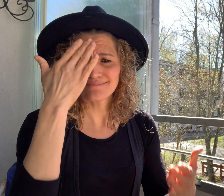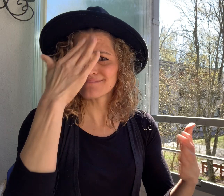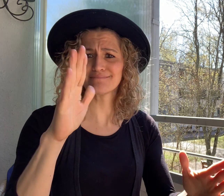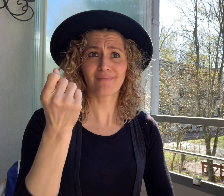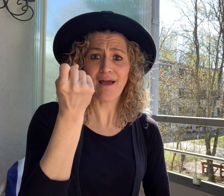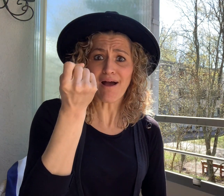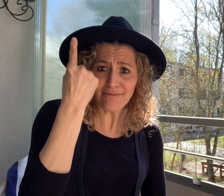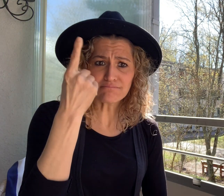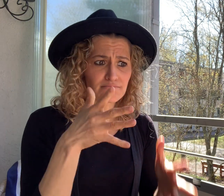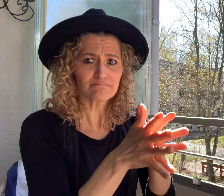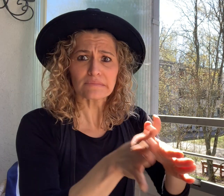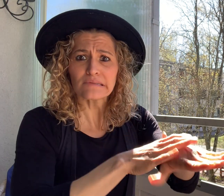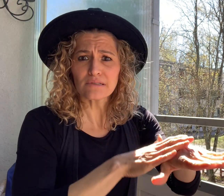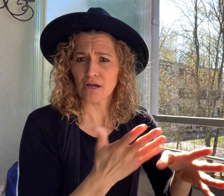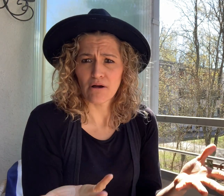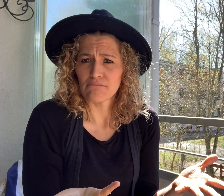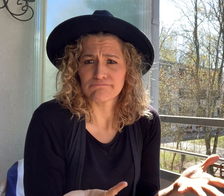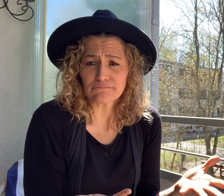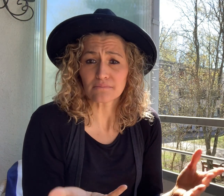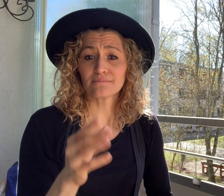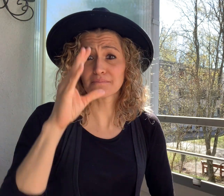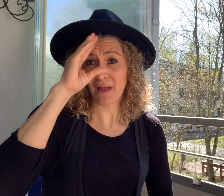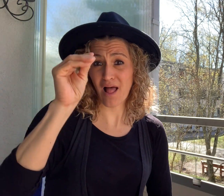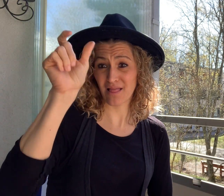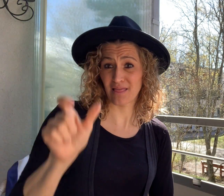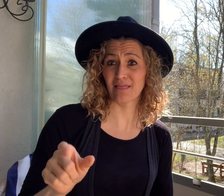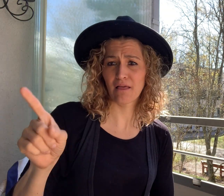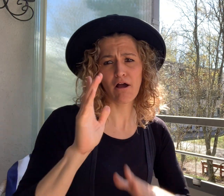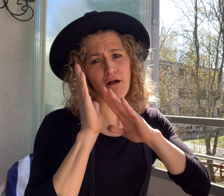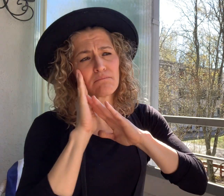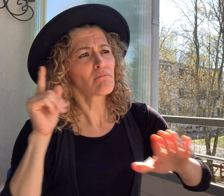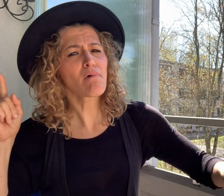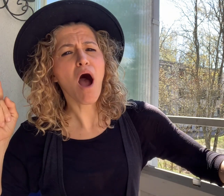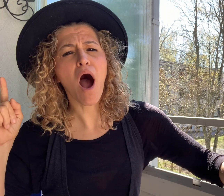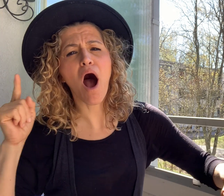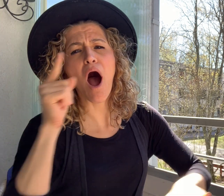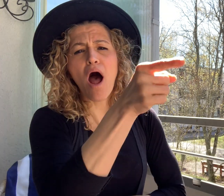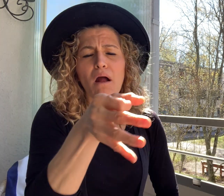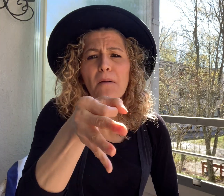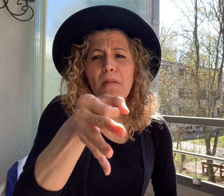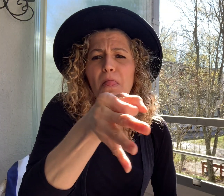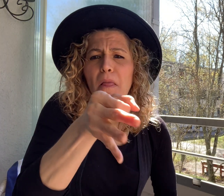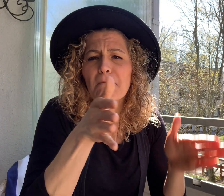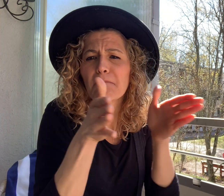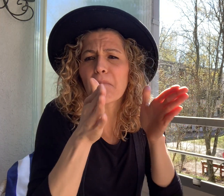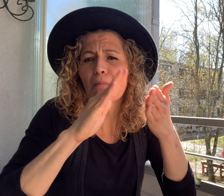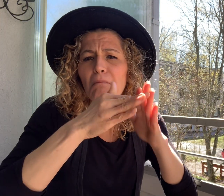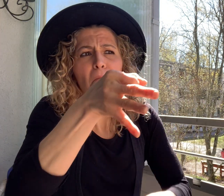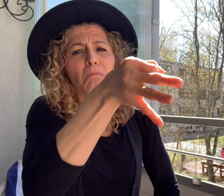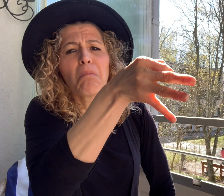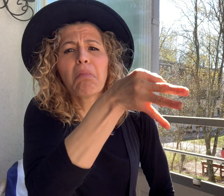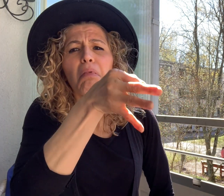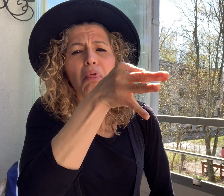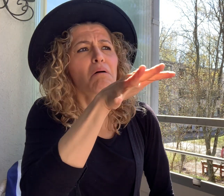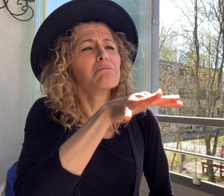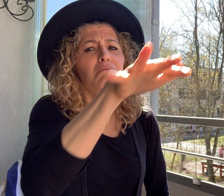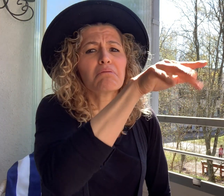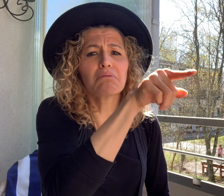He lives in a remote village and like many other Deaf residents,